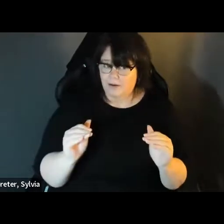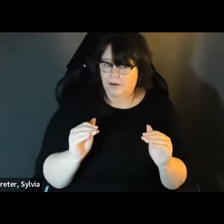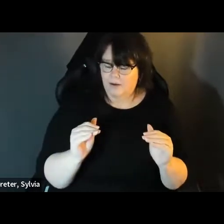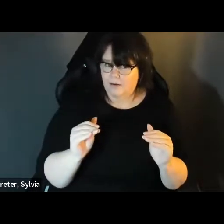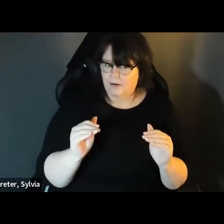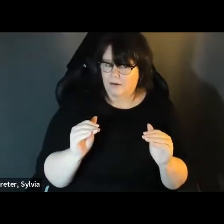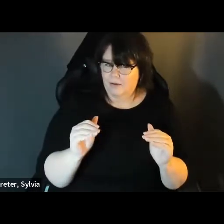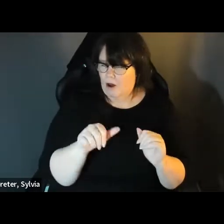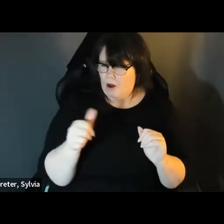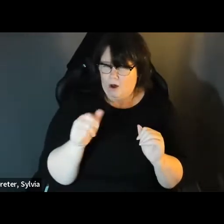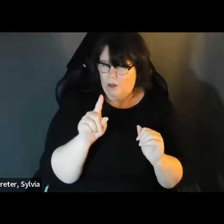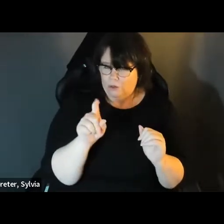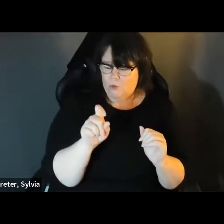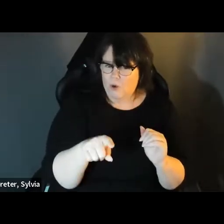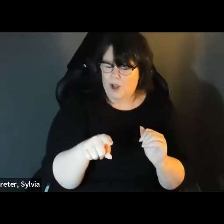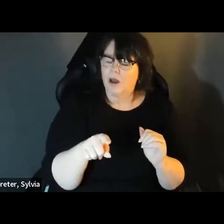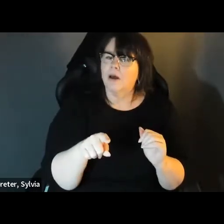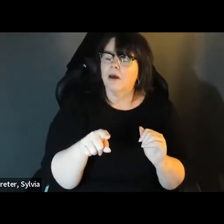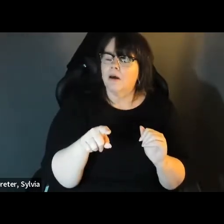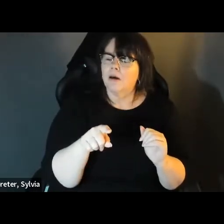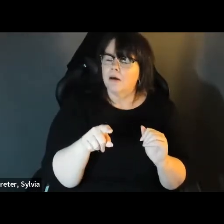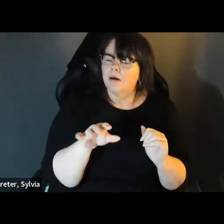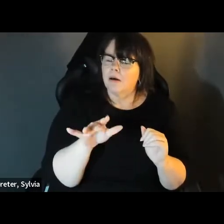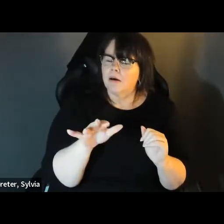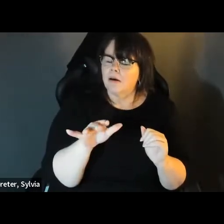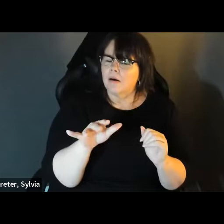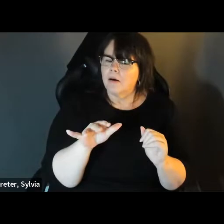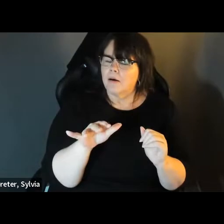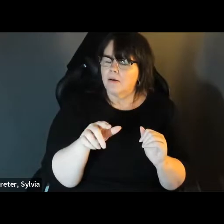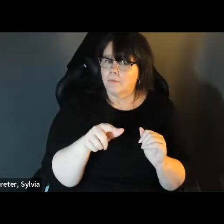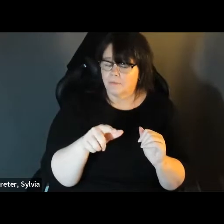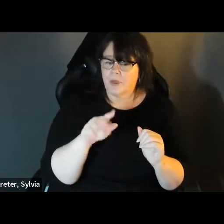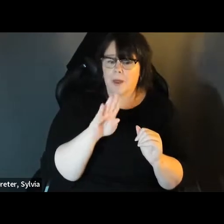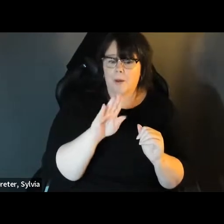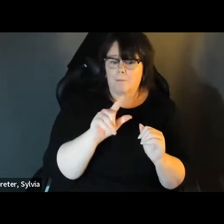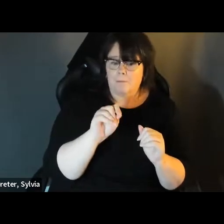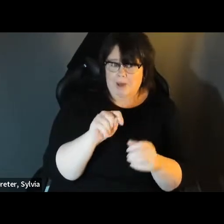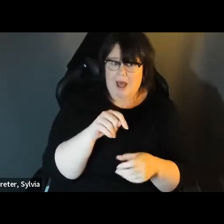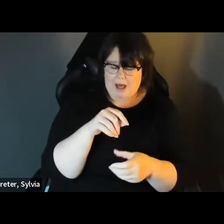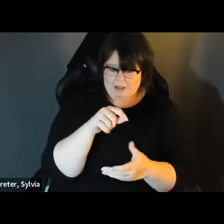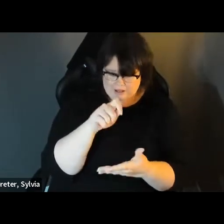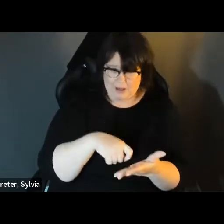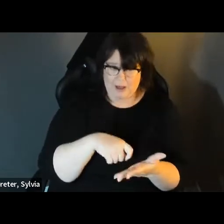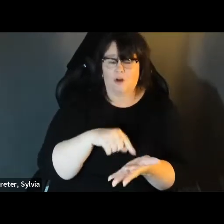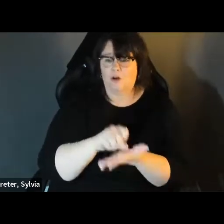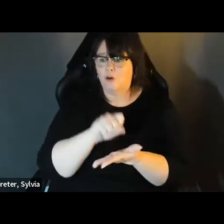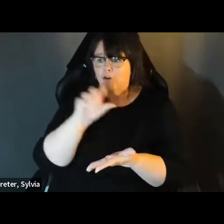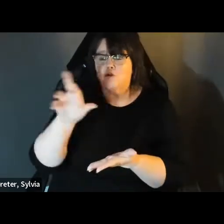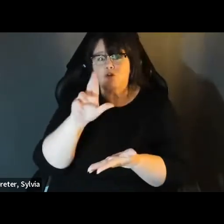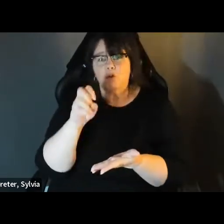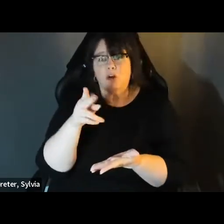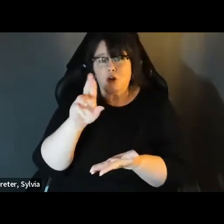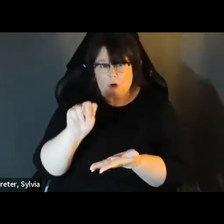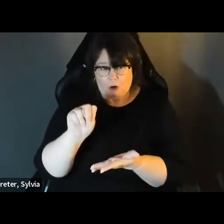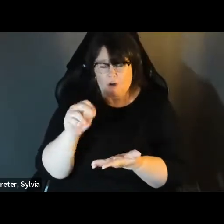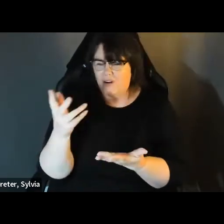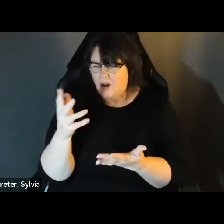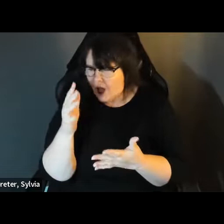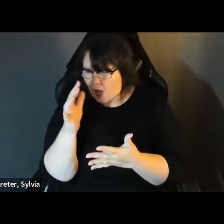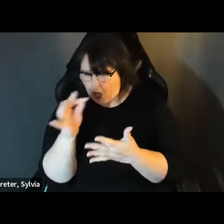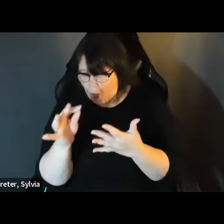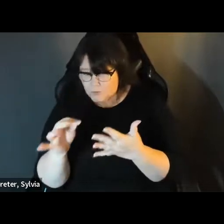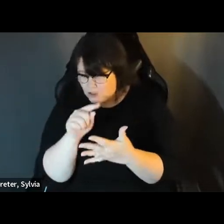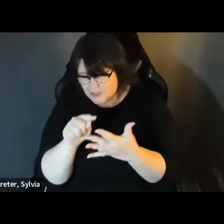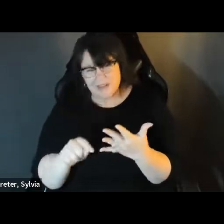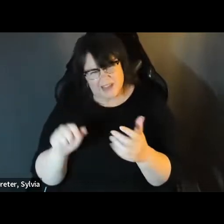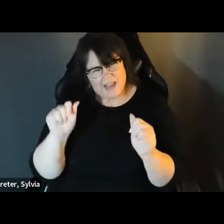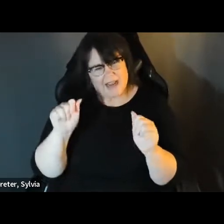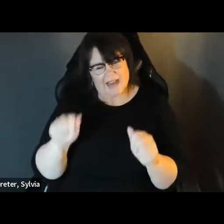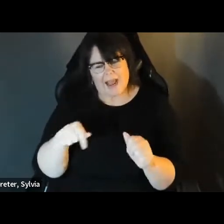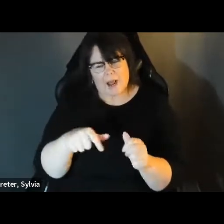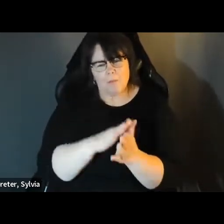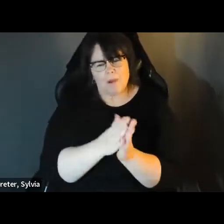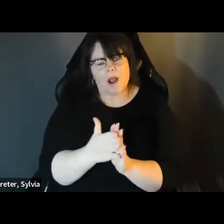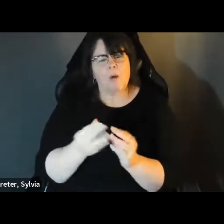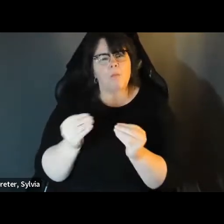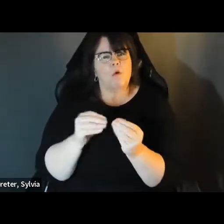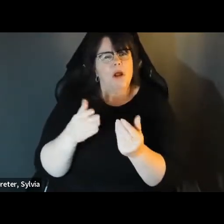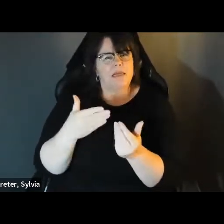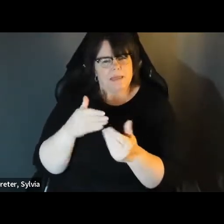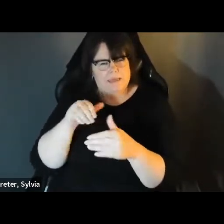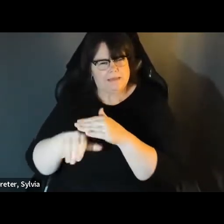how you think that ballot return options could be made more accessible.